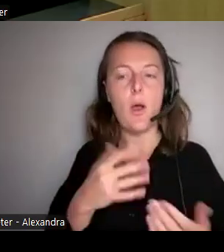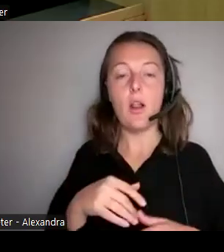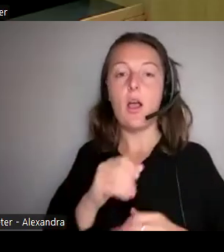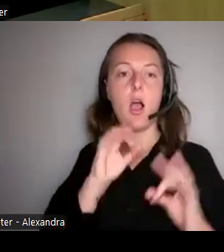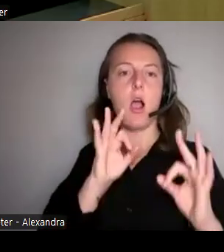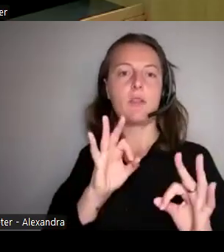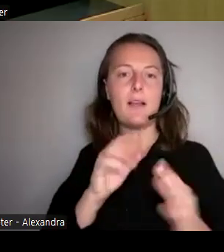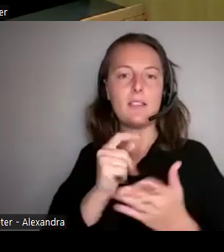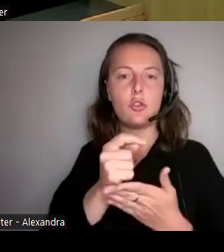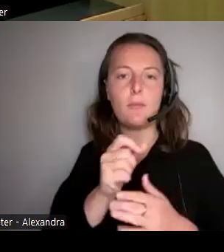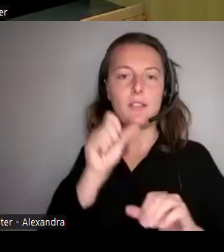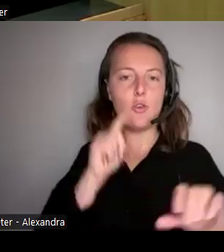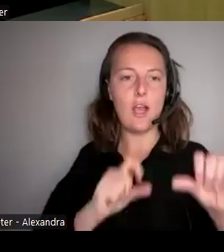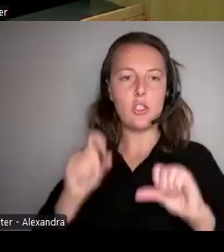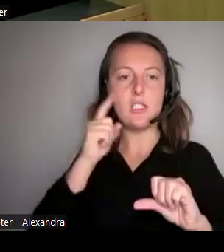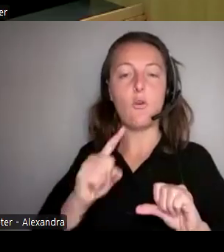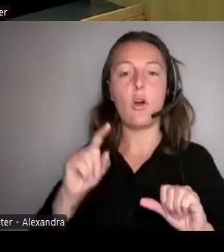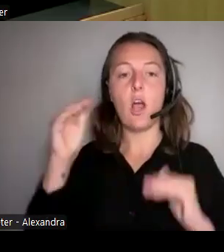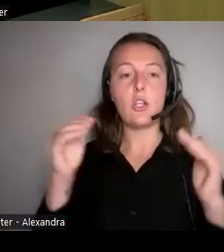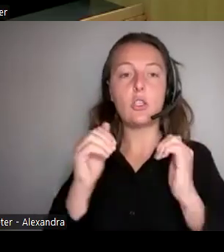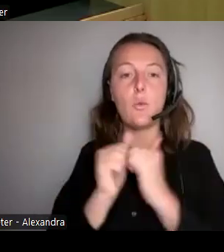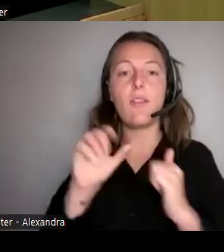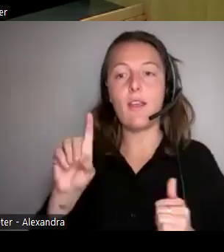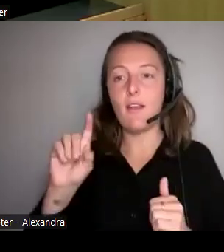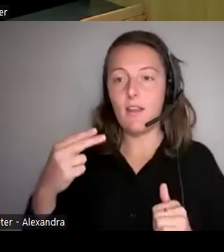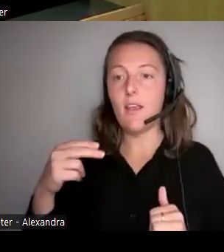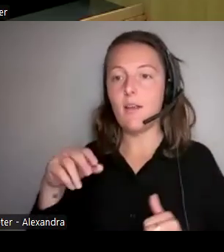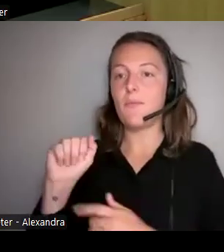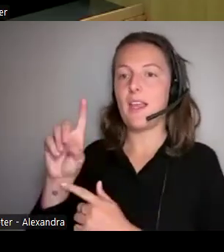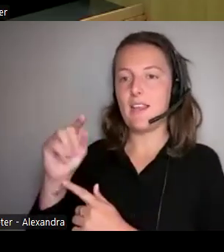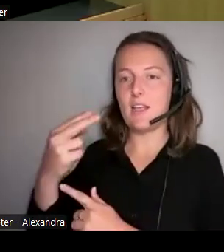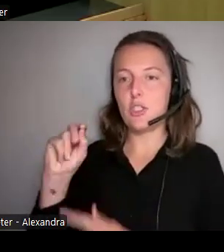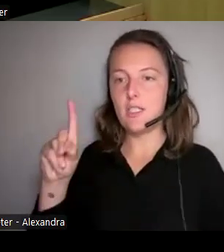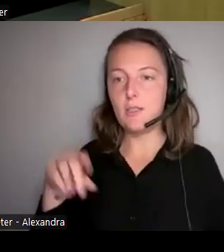strategies for adults with attention deficit and hyperactivity disorder. It was just based on some